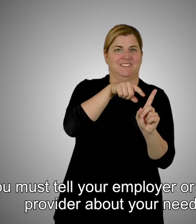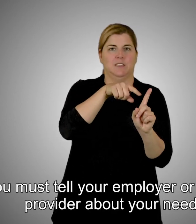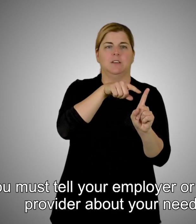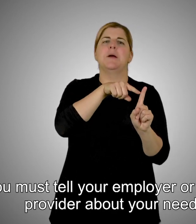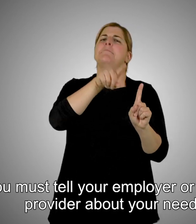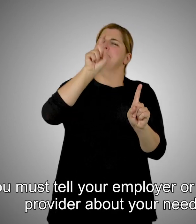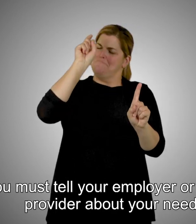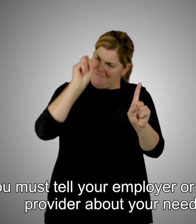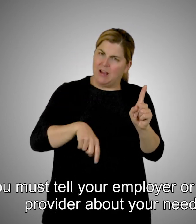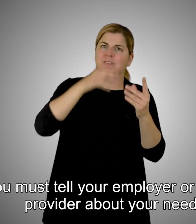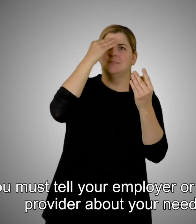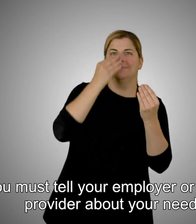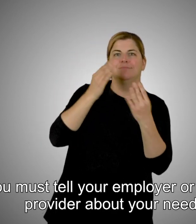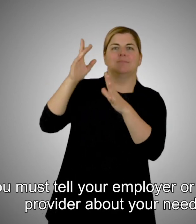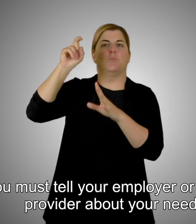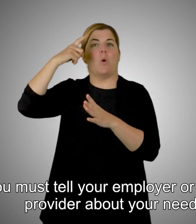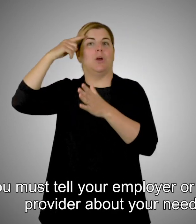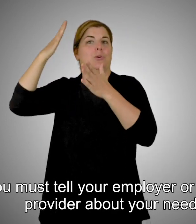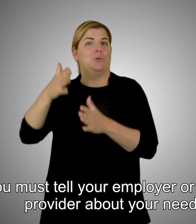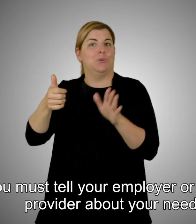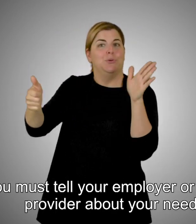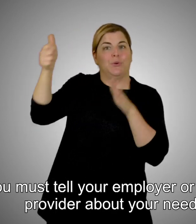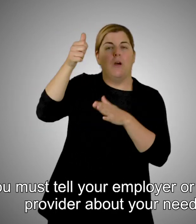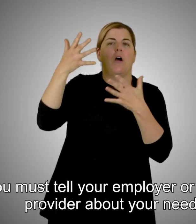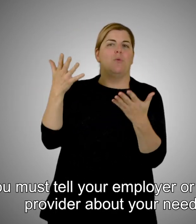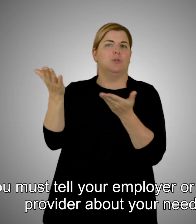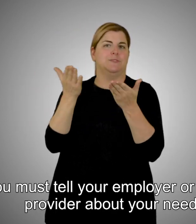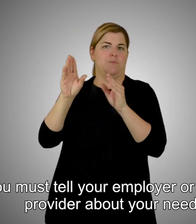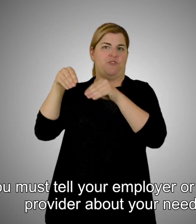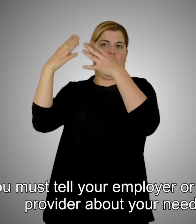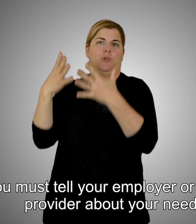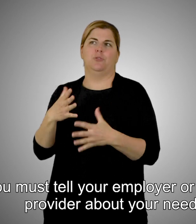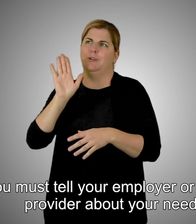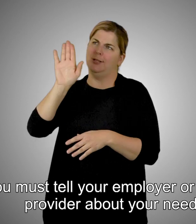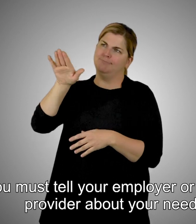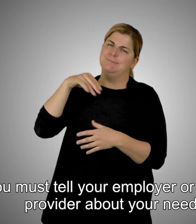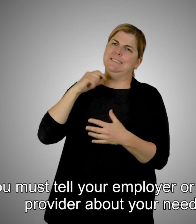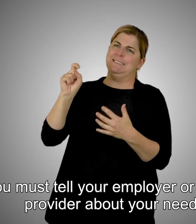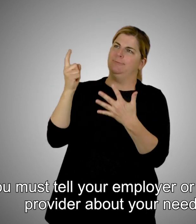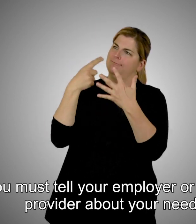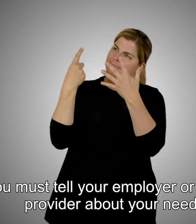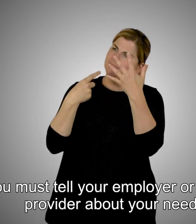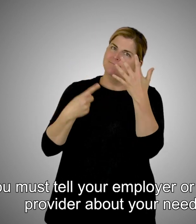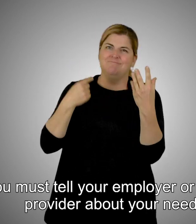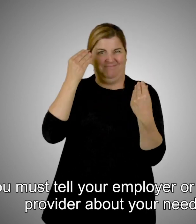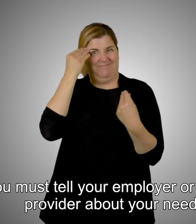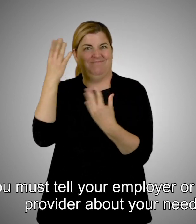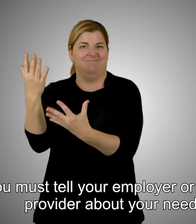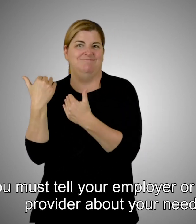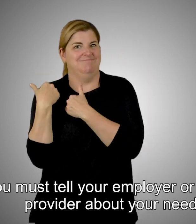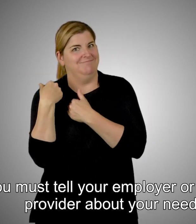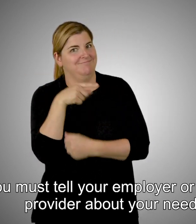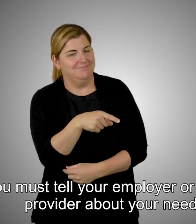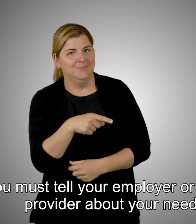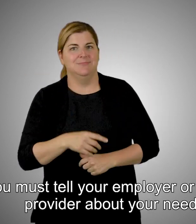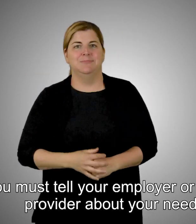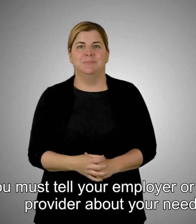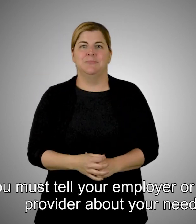you must tell your employer or service provider about your needs.